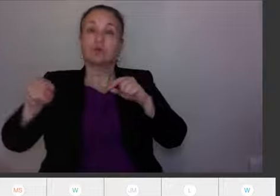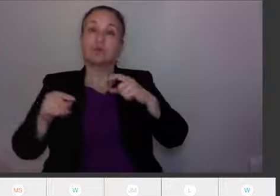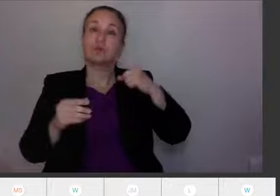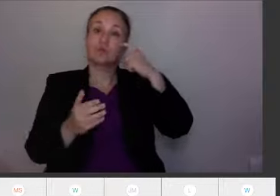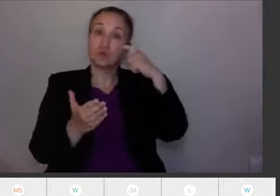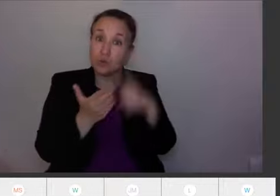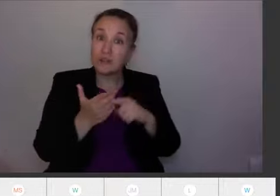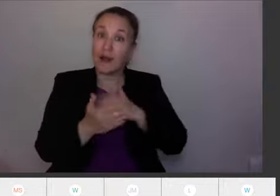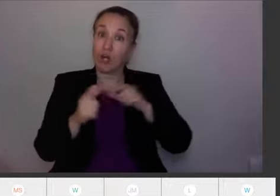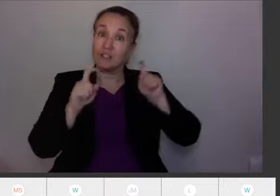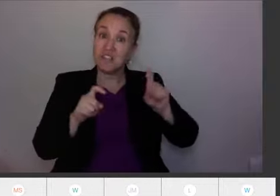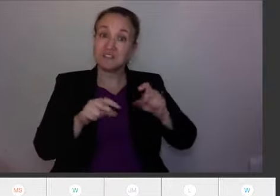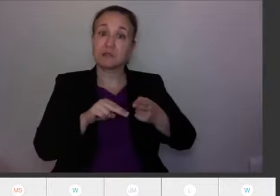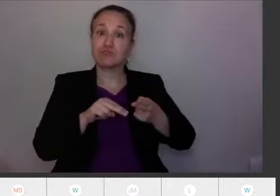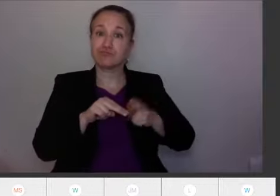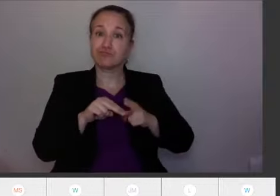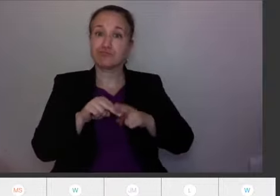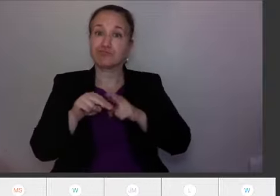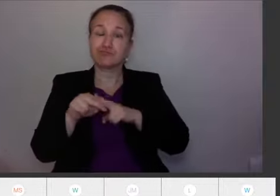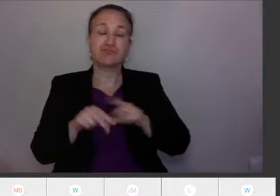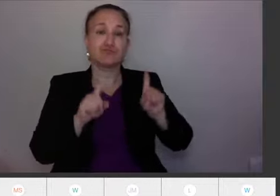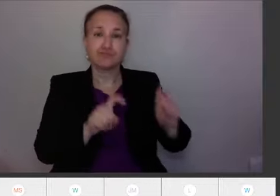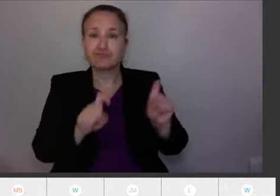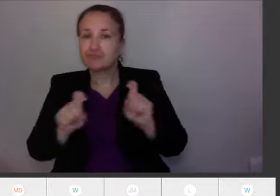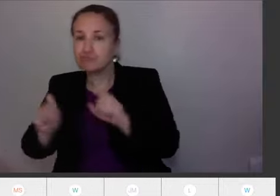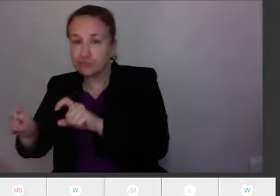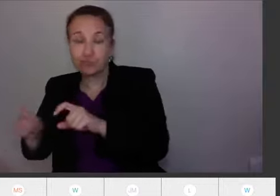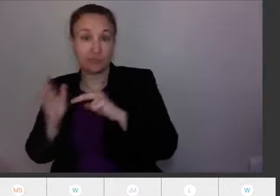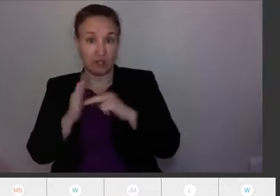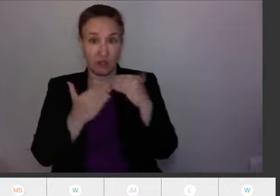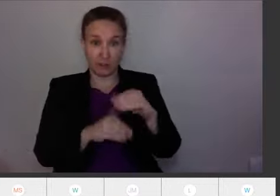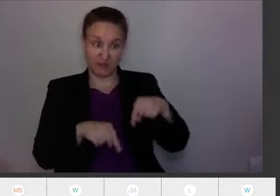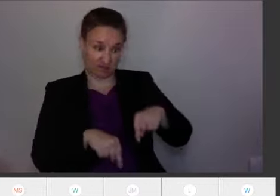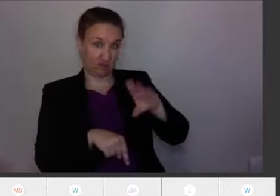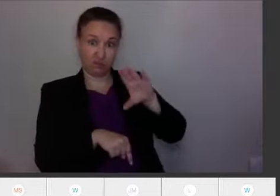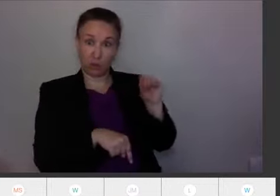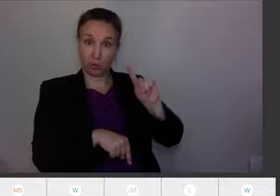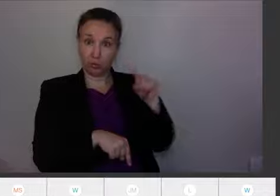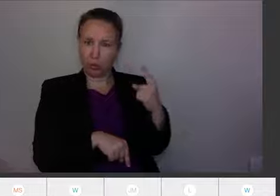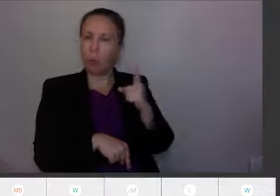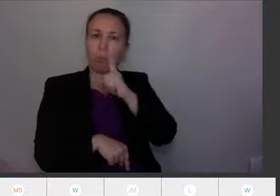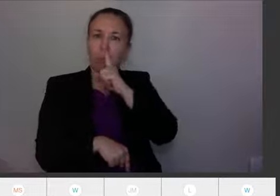testing that we're doing in the county and that's not just the county it's you know our hospitals it's the drug stores it's